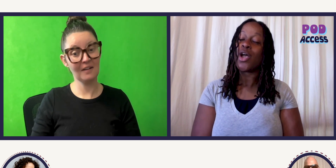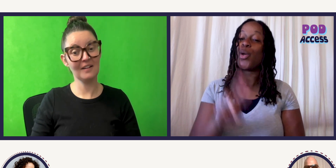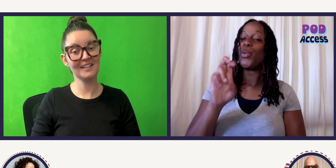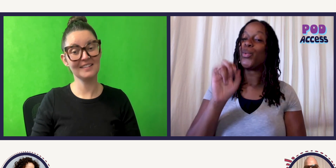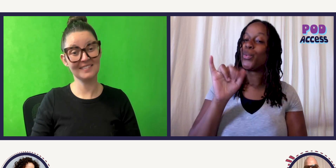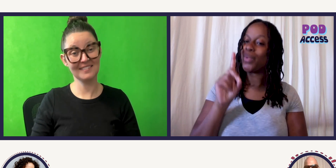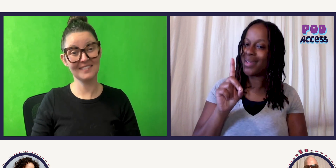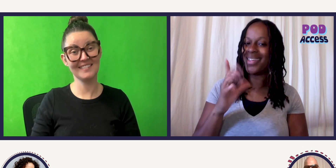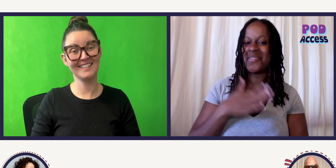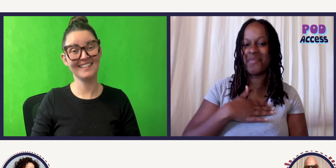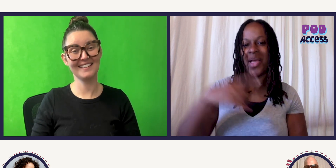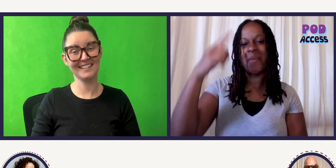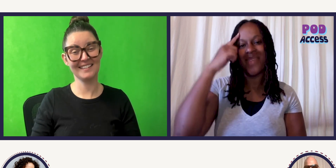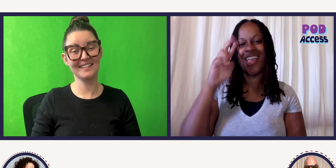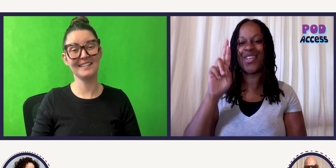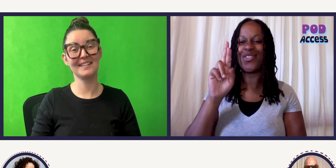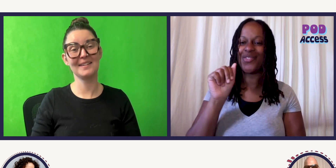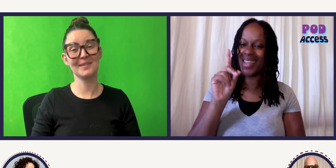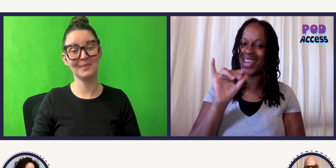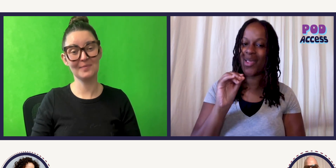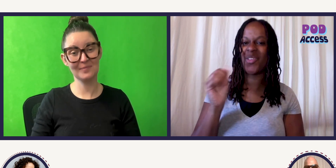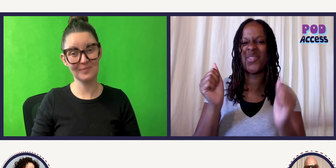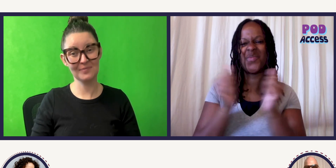“Reid My Mind Radio with confidence!”